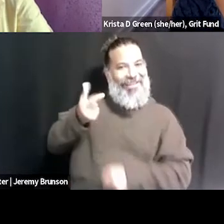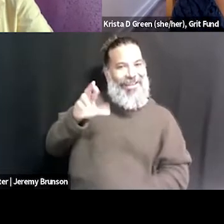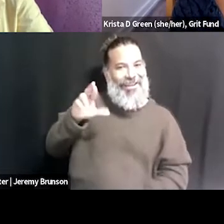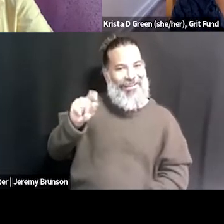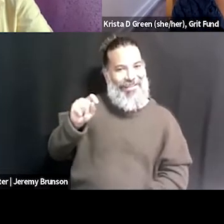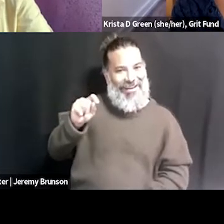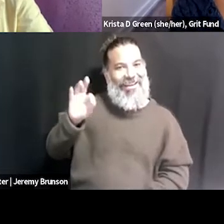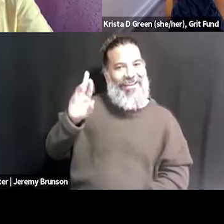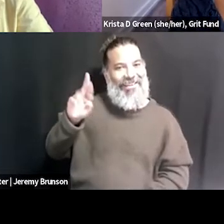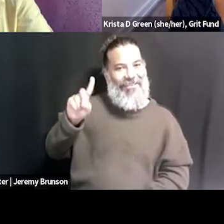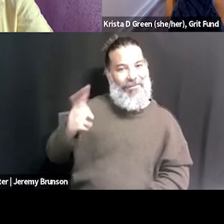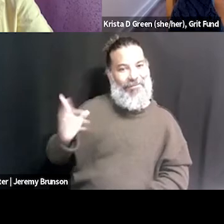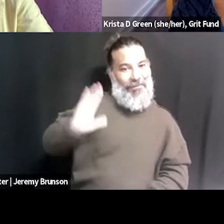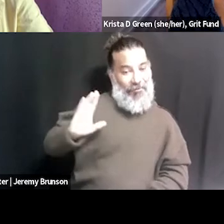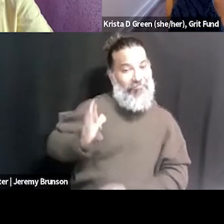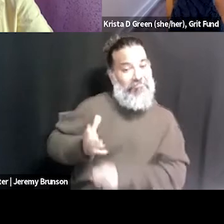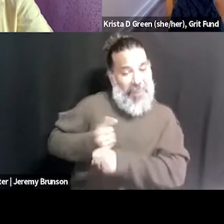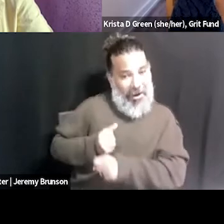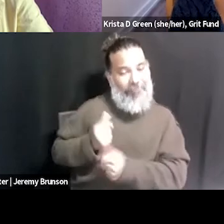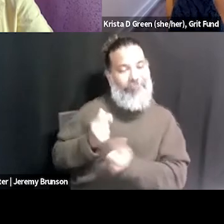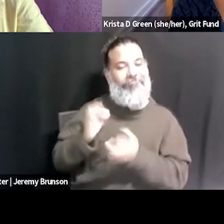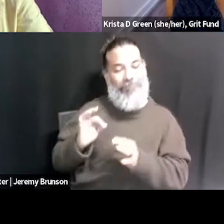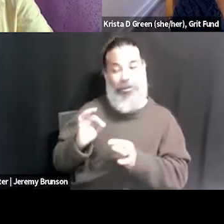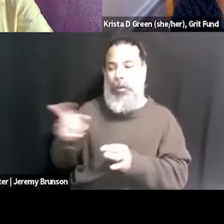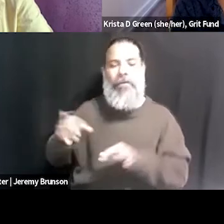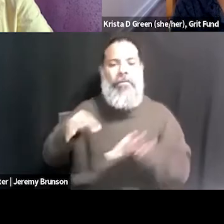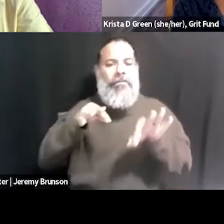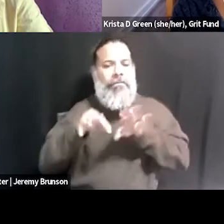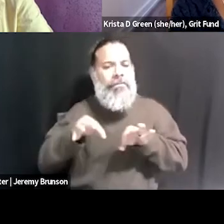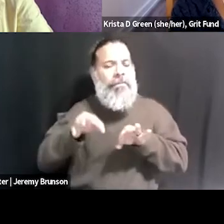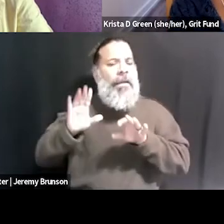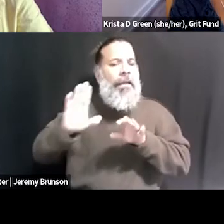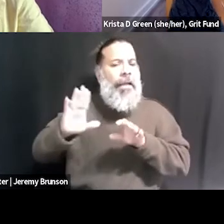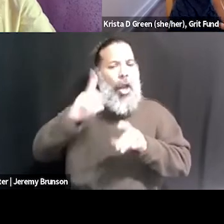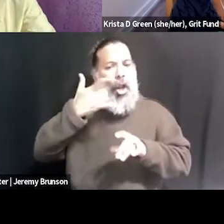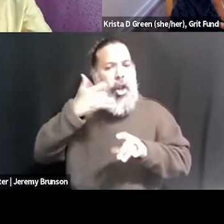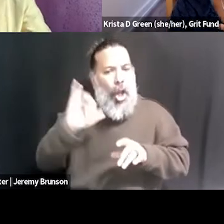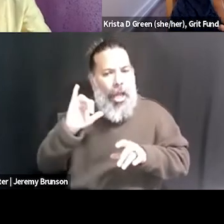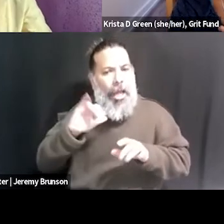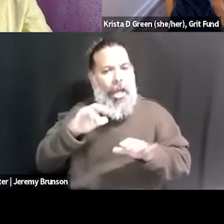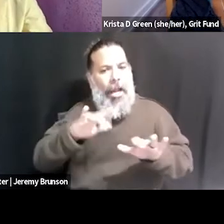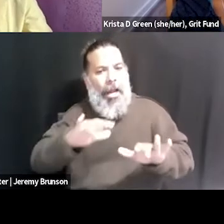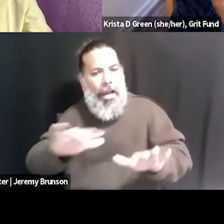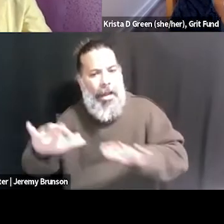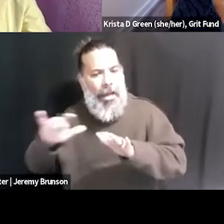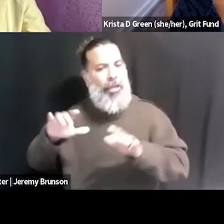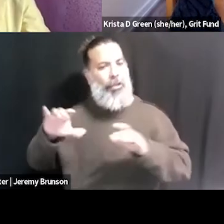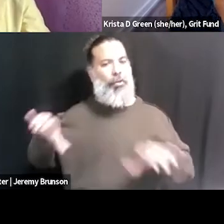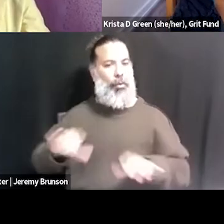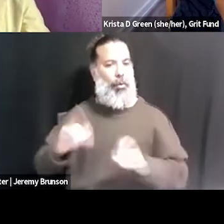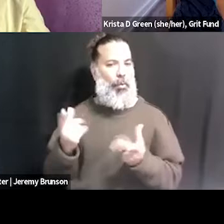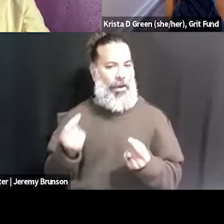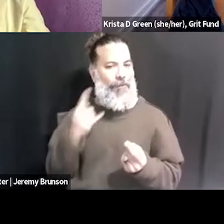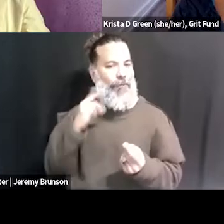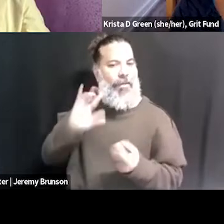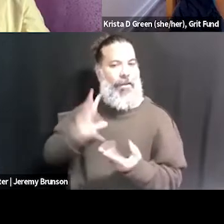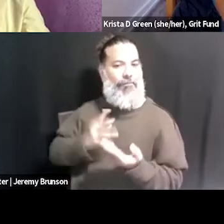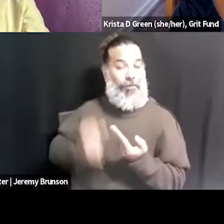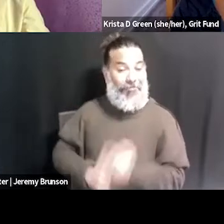He's going to tell us about what his collaborative group did for their project.